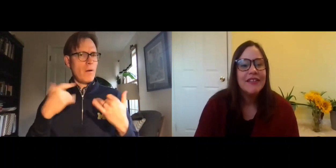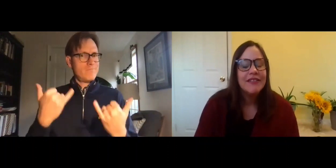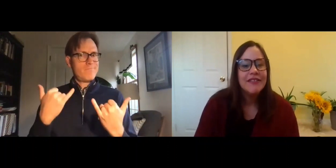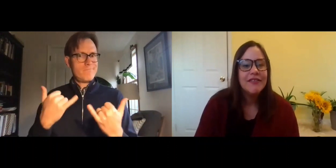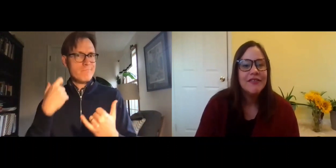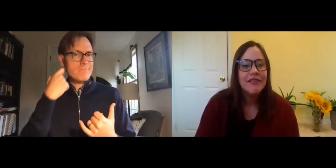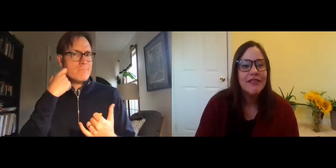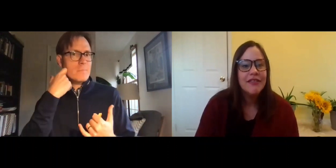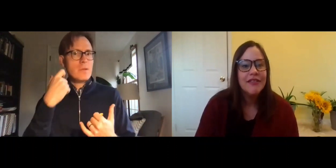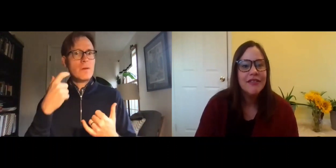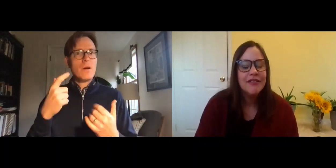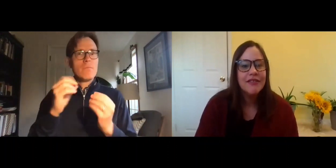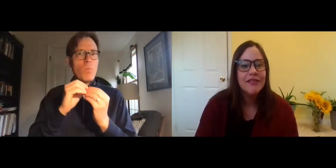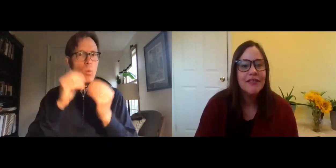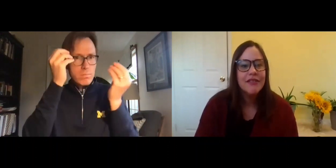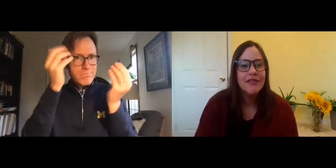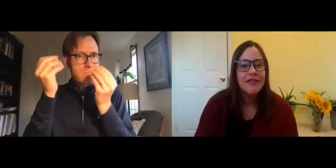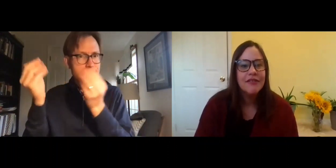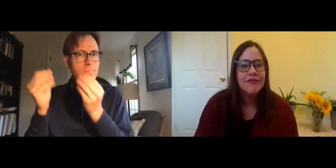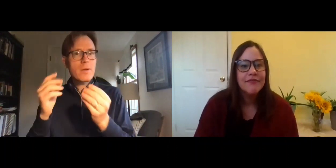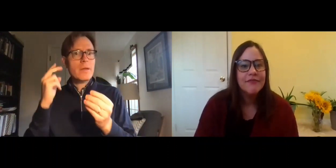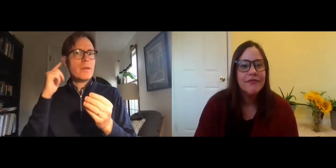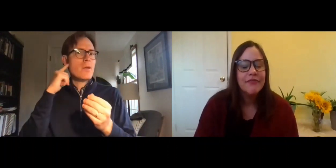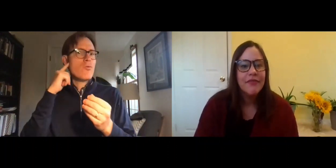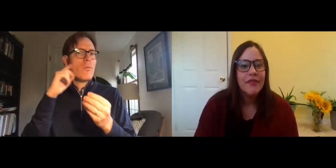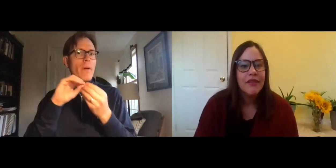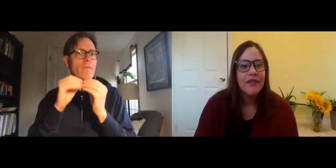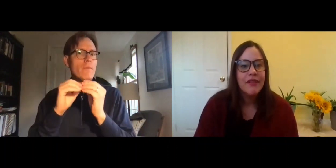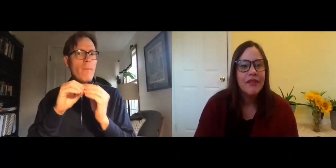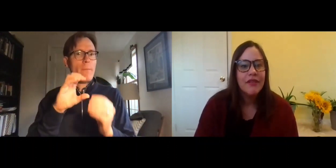You're right, yes, we're really concerned about these numbers.